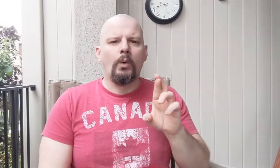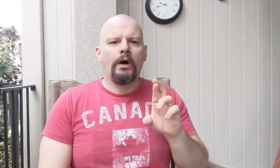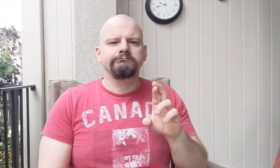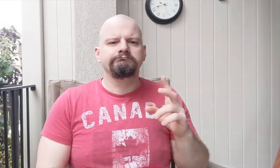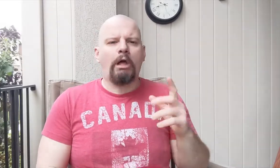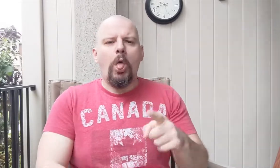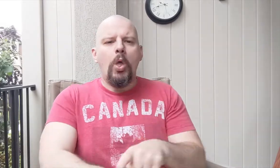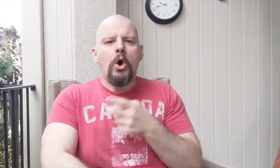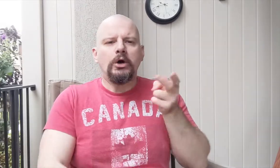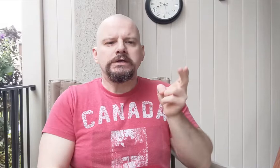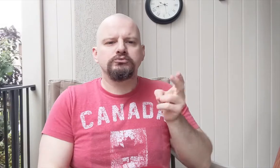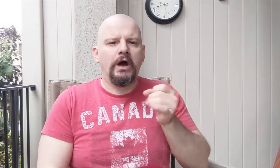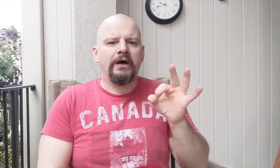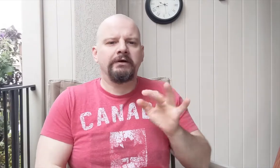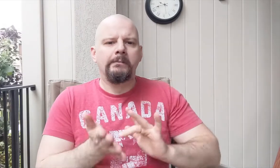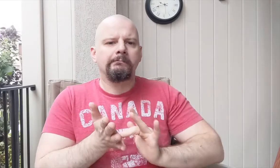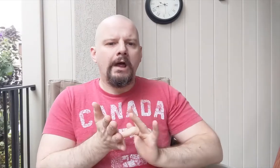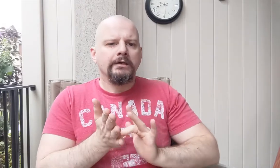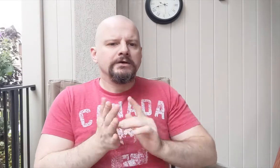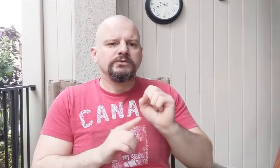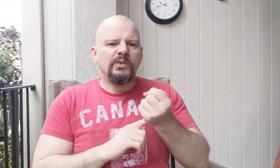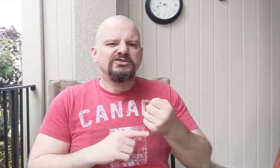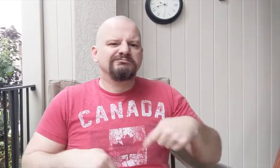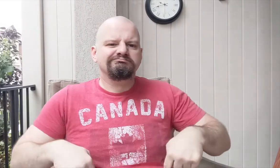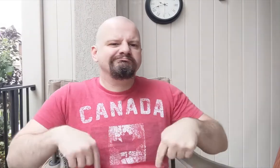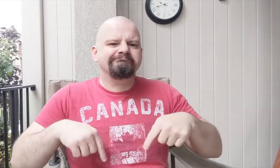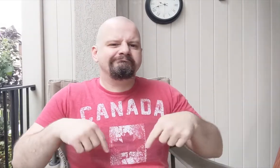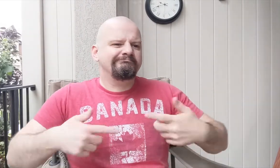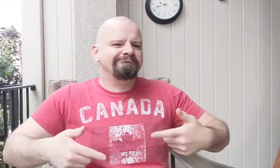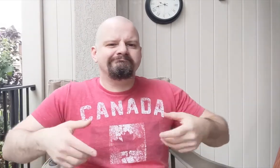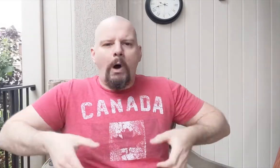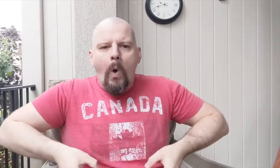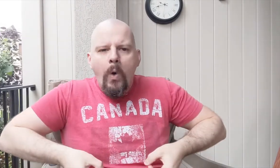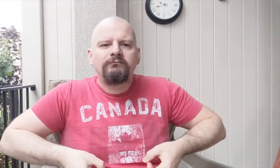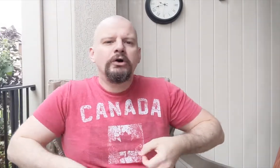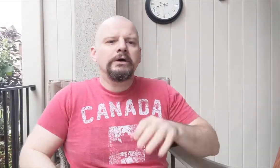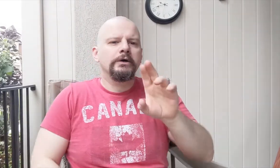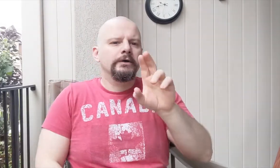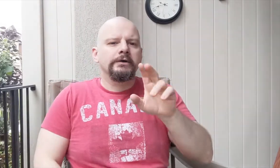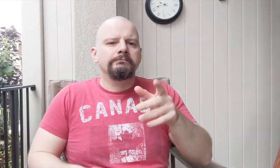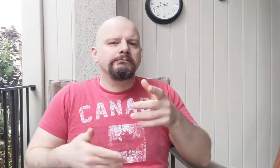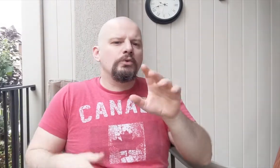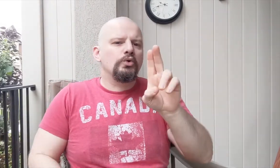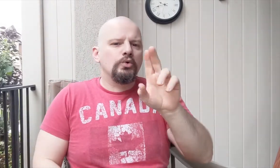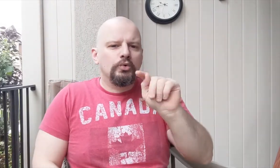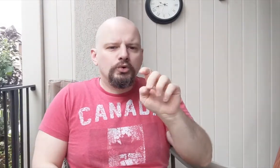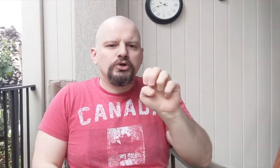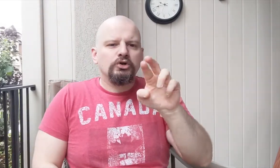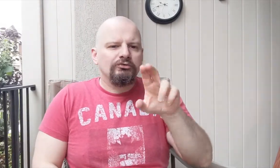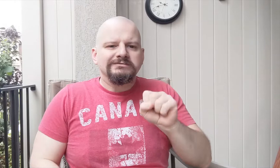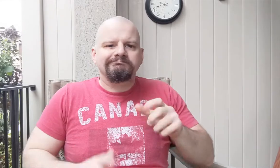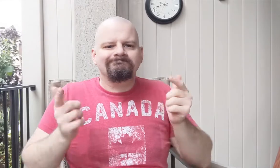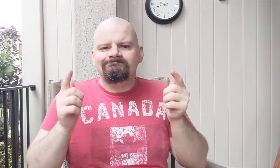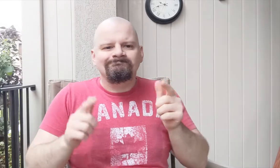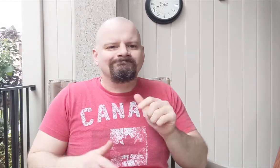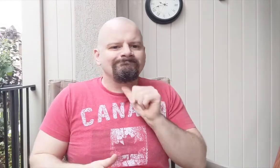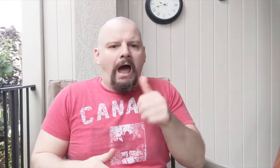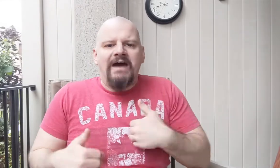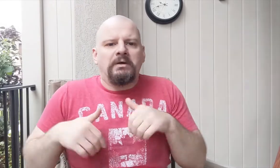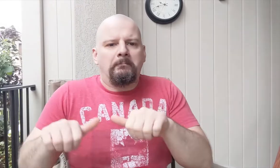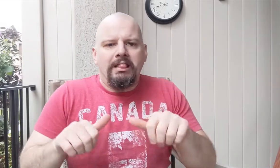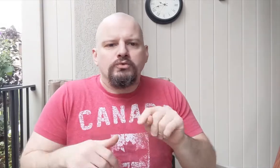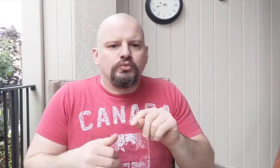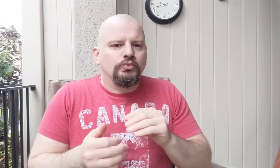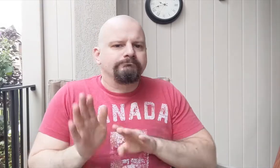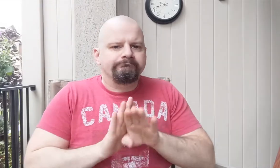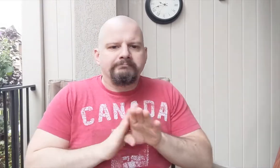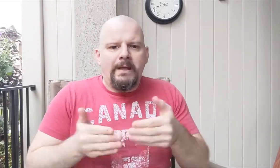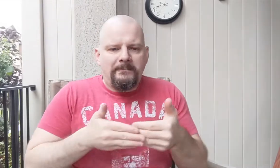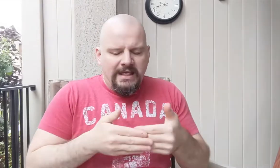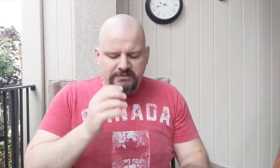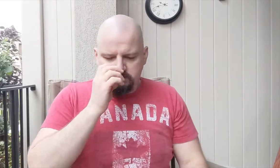Maybe you have a long medical history of ovaries or uterus that you're incapable of making babies.